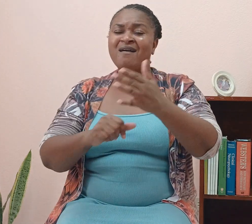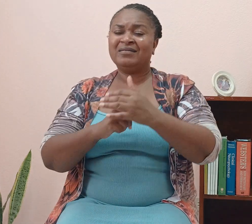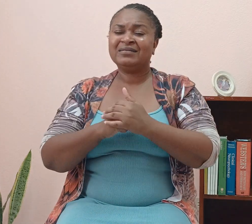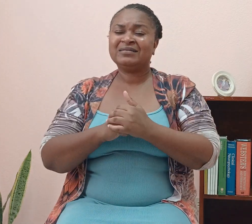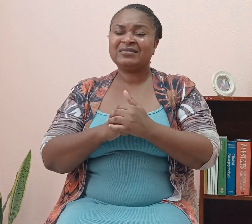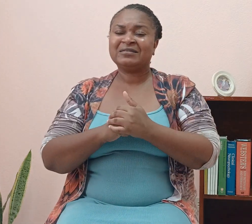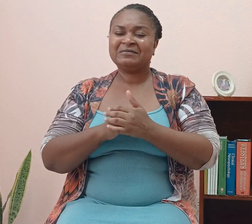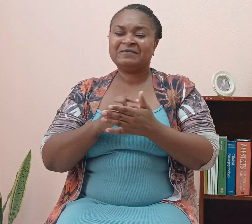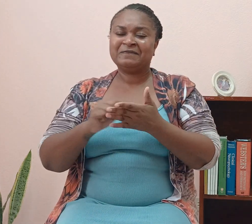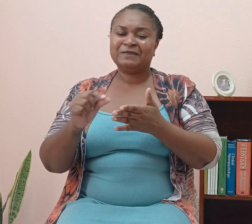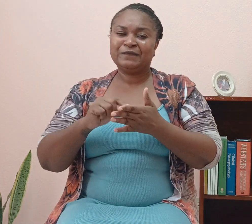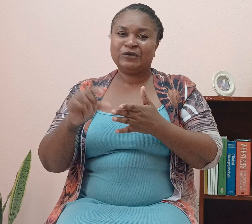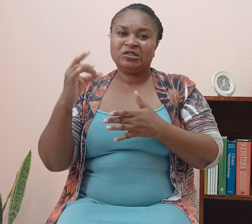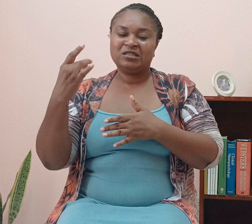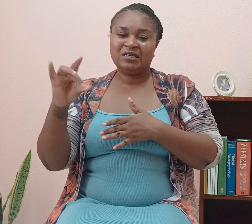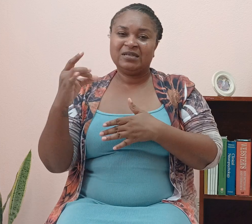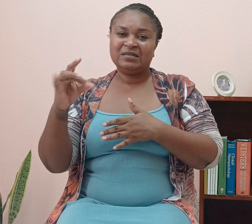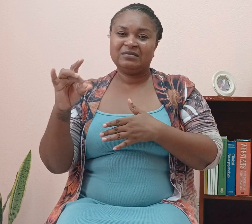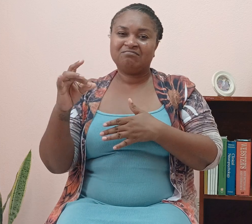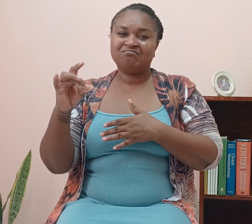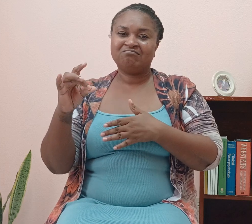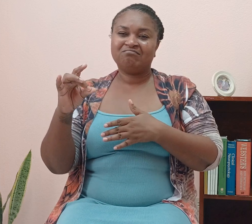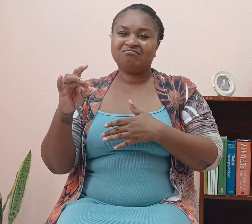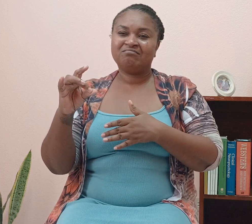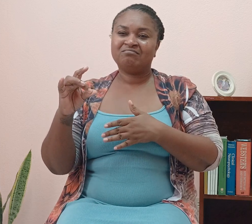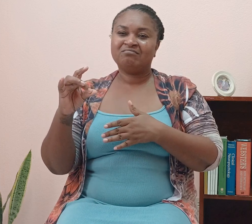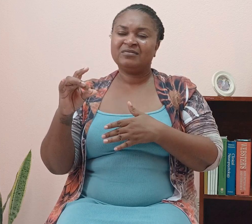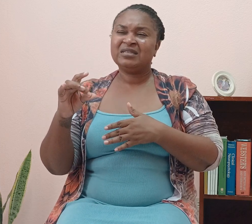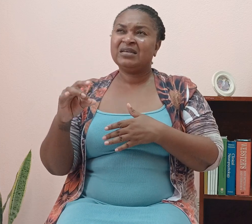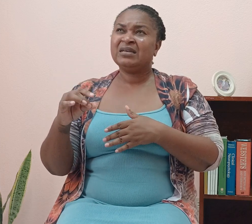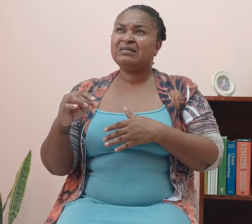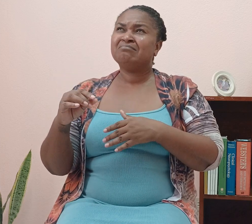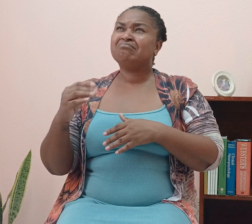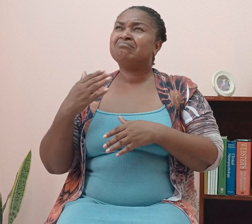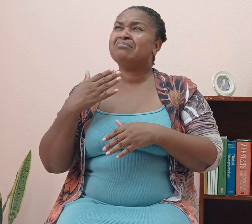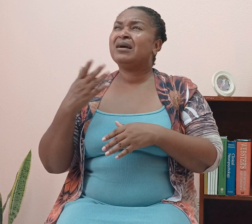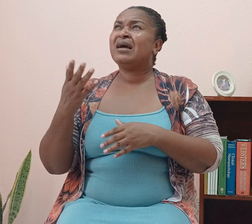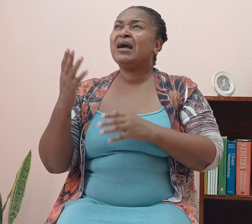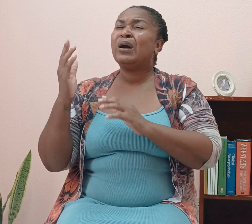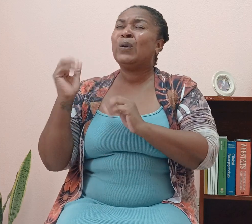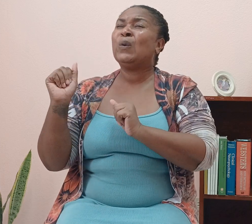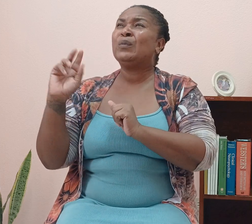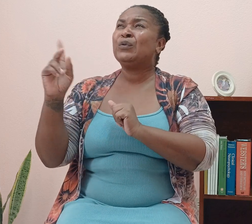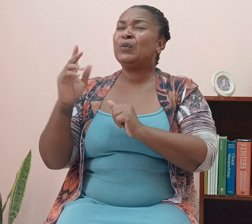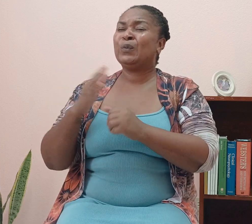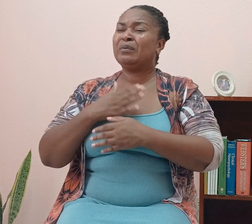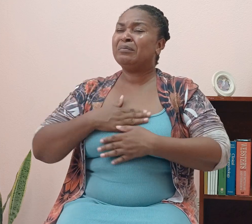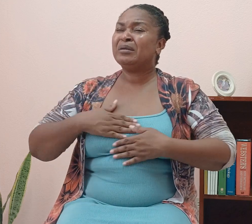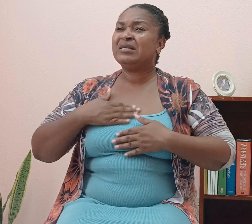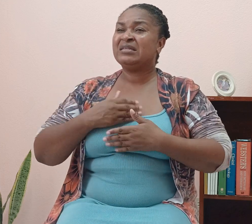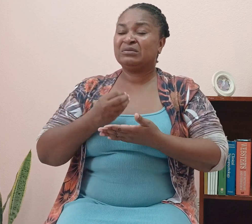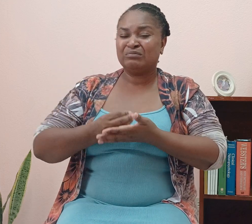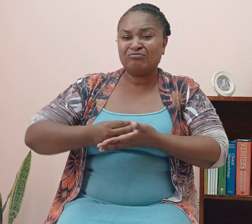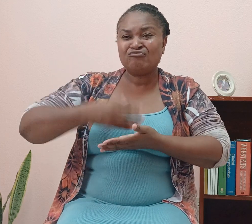18 May it please you to prosper Zion, to build up the walls of Jerusalem.